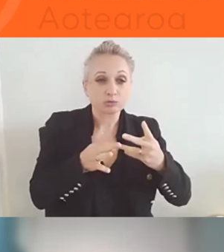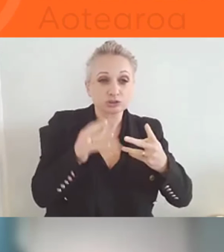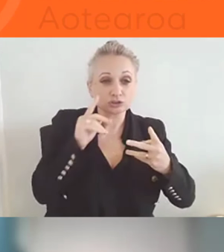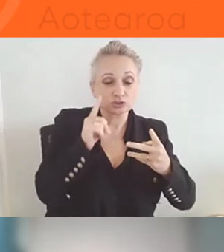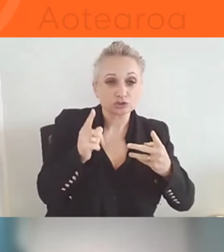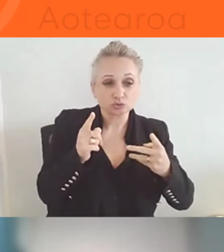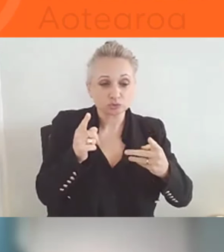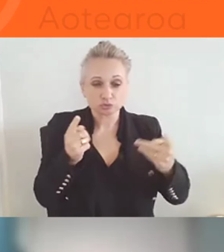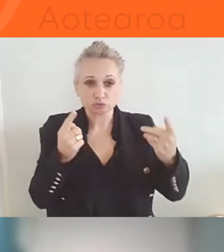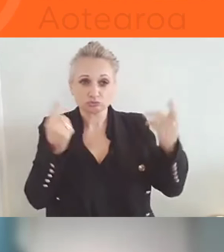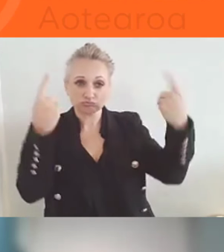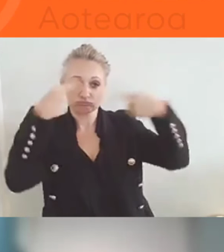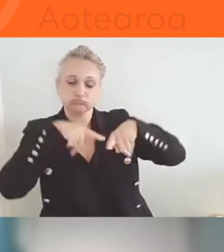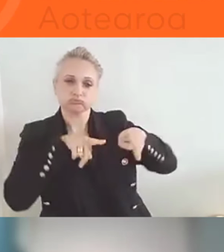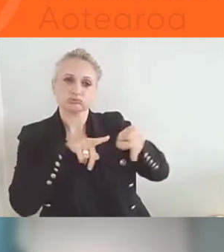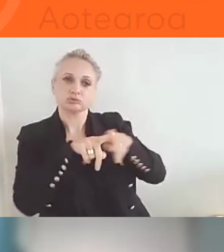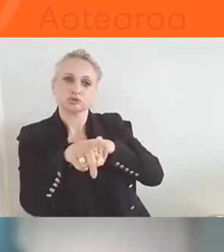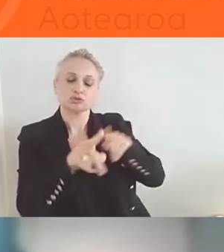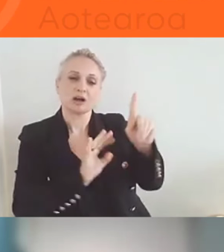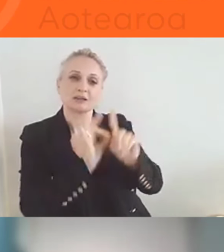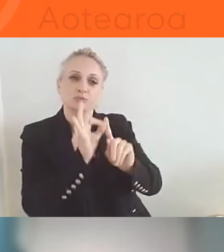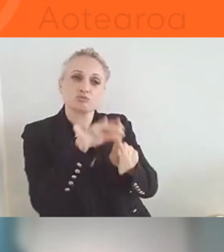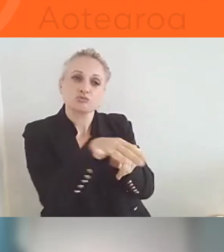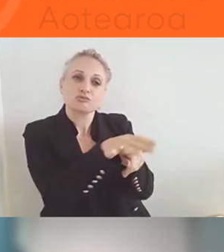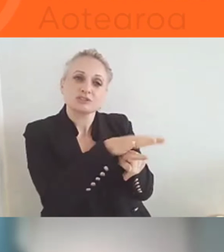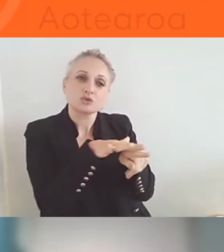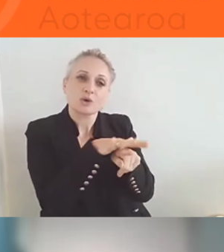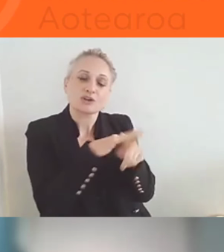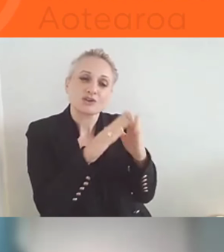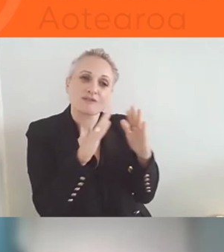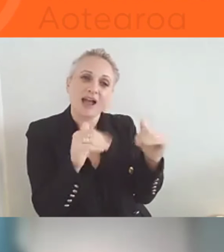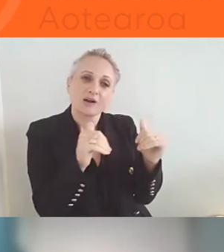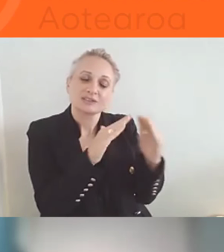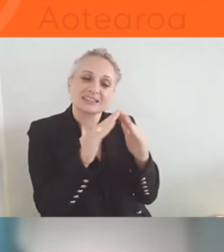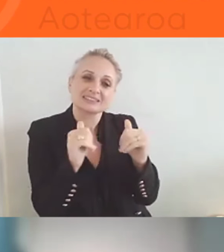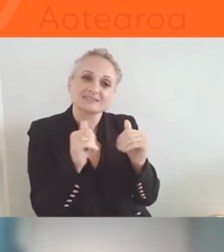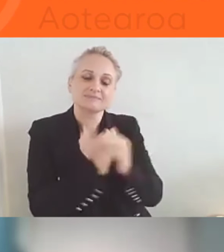our existing housing stock as well. Rental homes as well, just to add